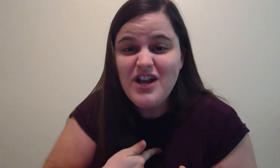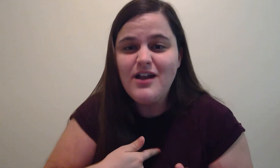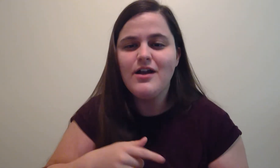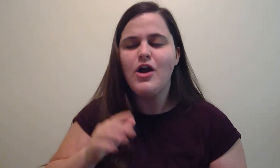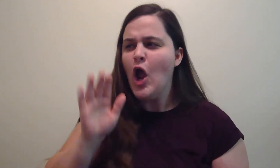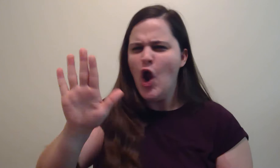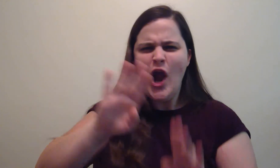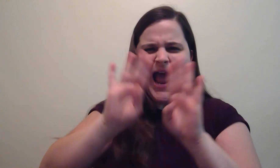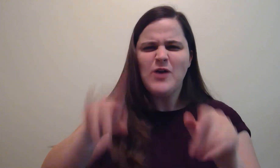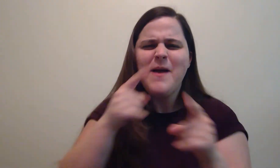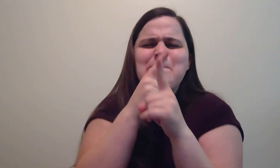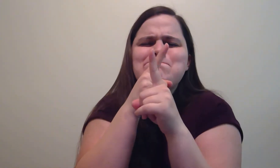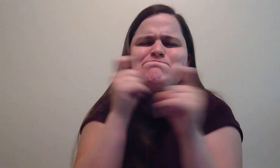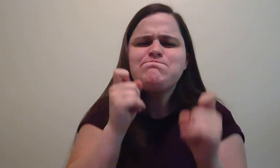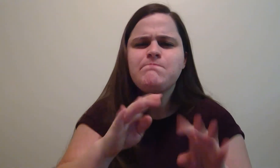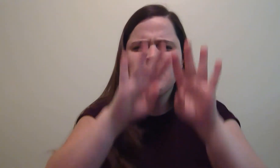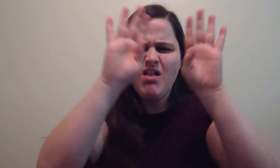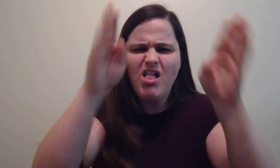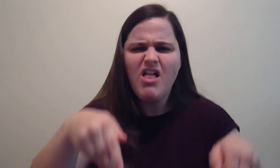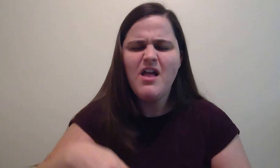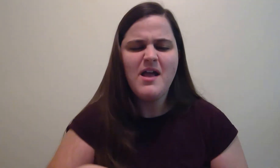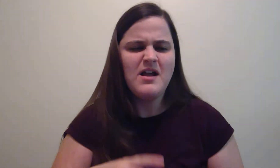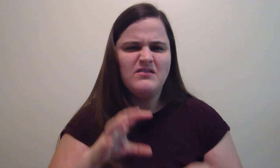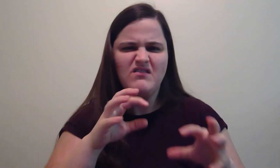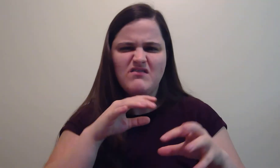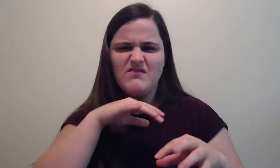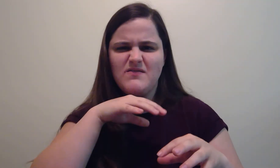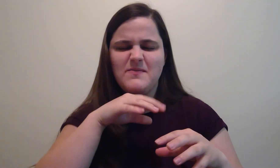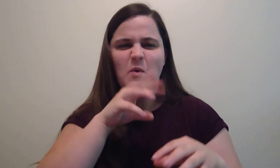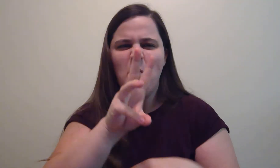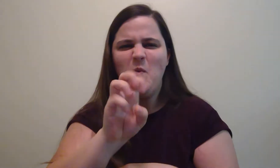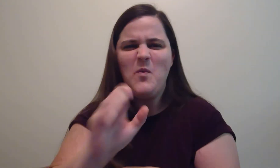This from the girl who lives in the house that's the scourge of the neighborhood.